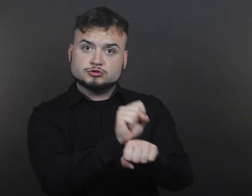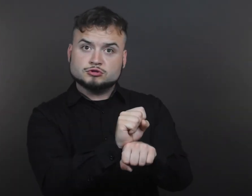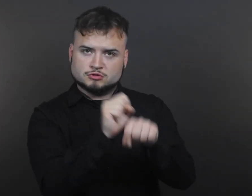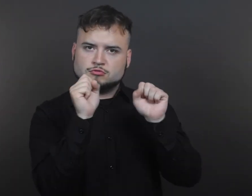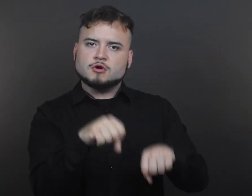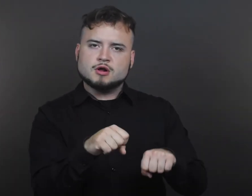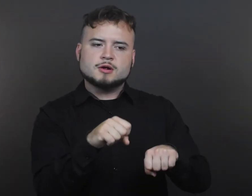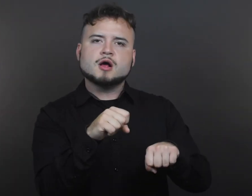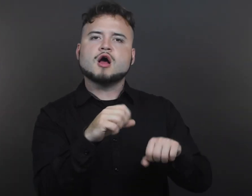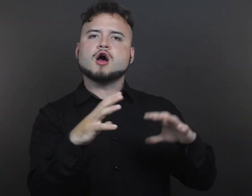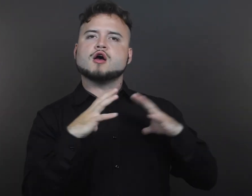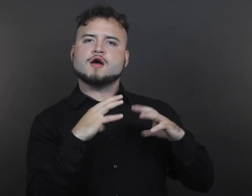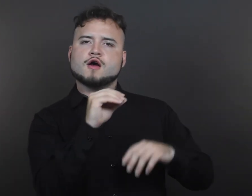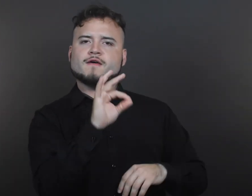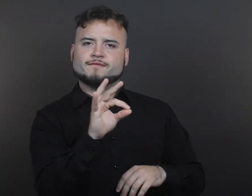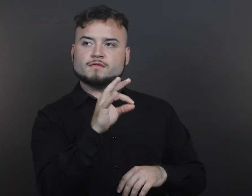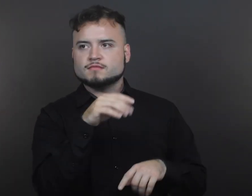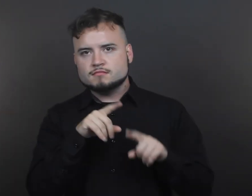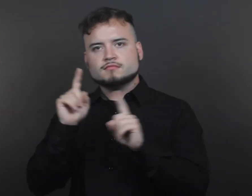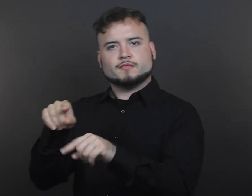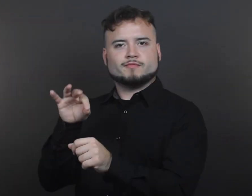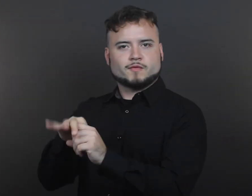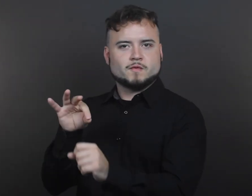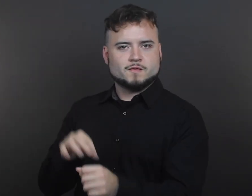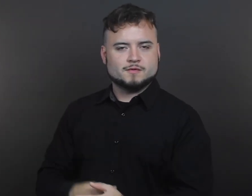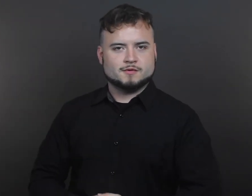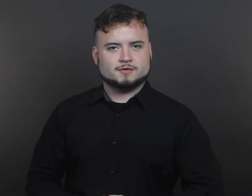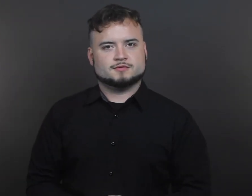Taking time off from work to vote.